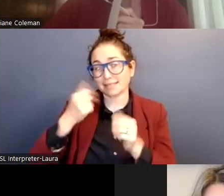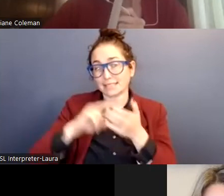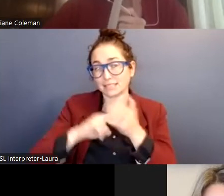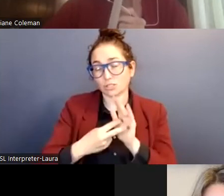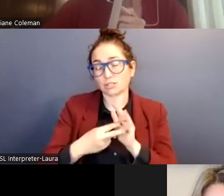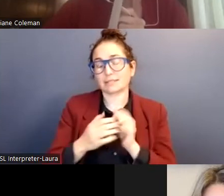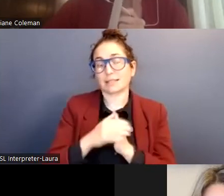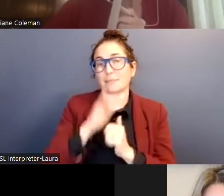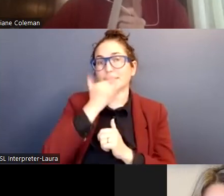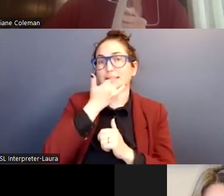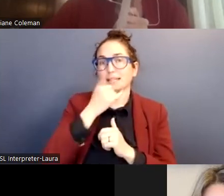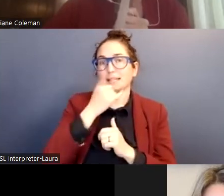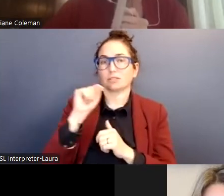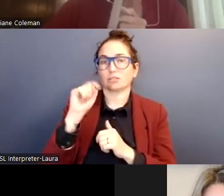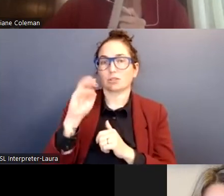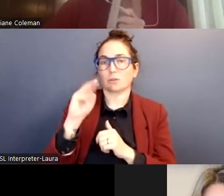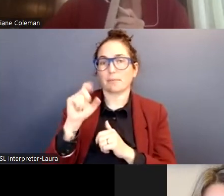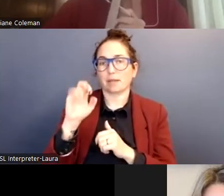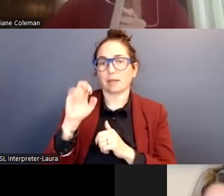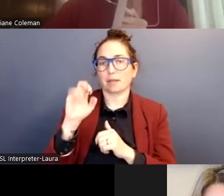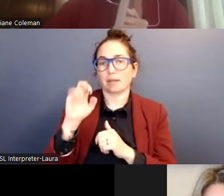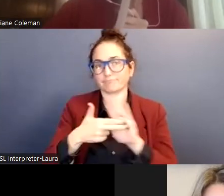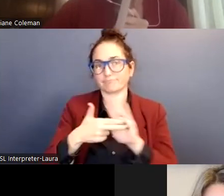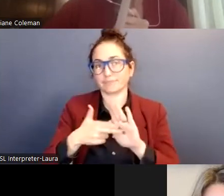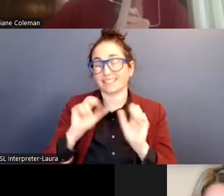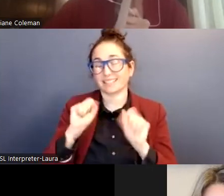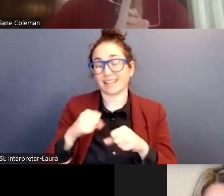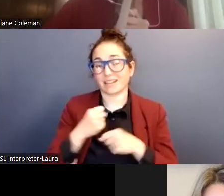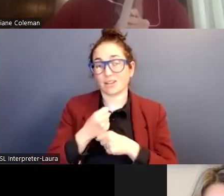terms terminal prediction, can trigger have a stake in withholding of treat treatment.